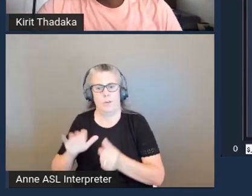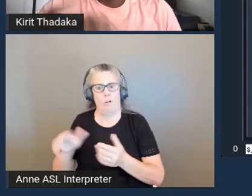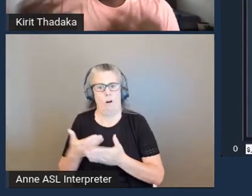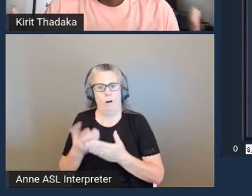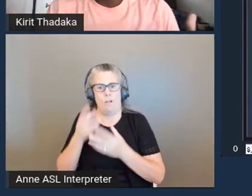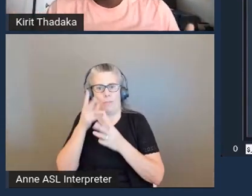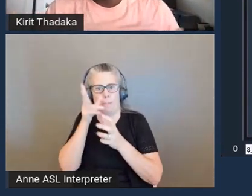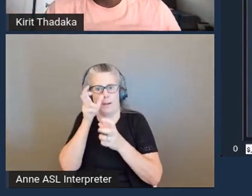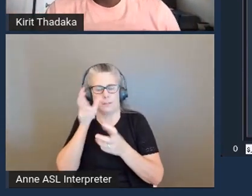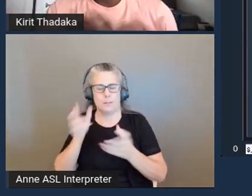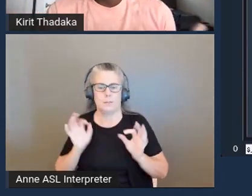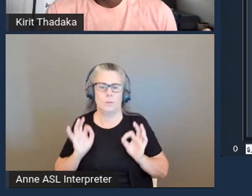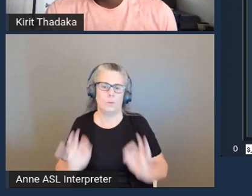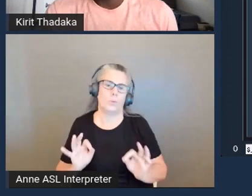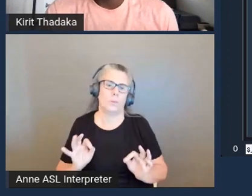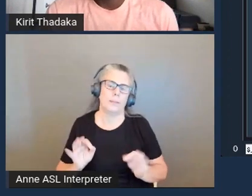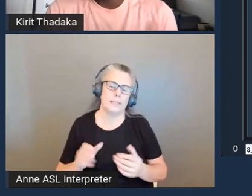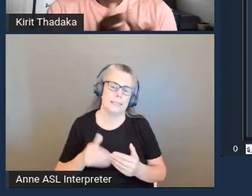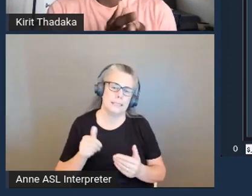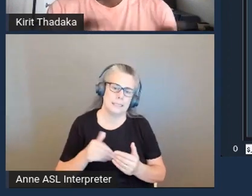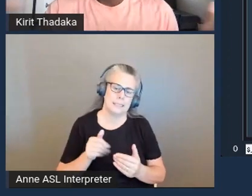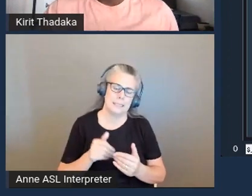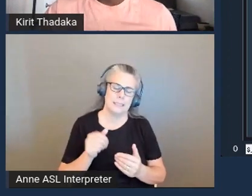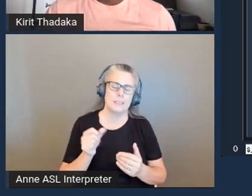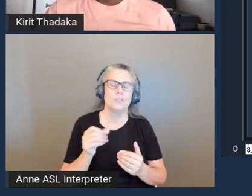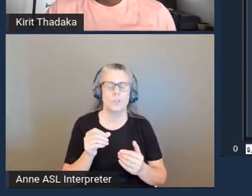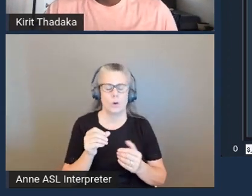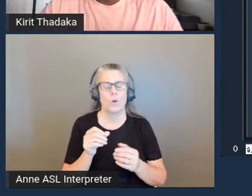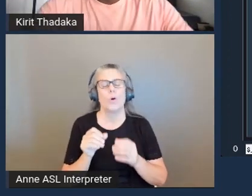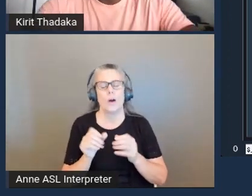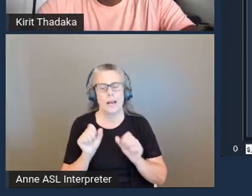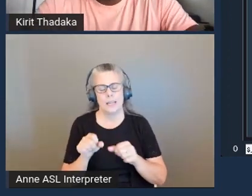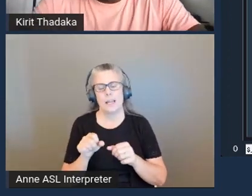and help figure out why the step has failed, and then I can rerun my pipeline.